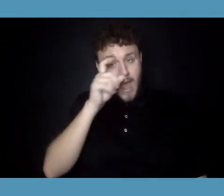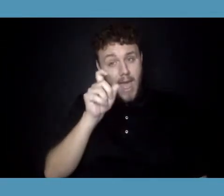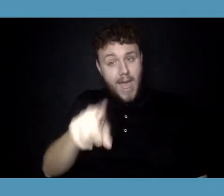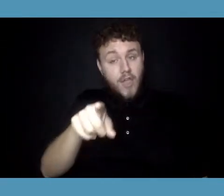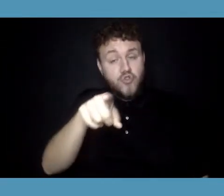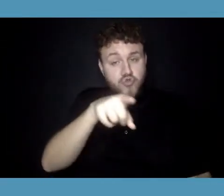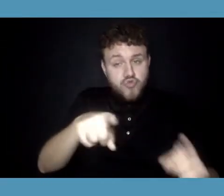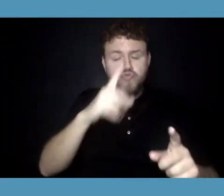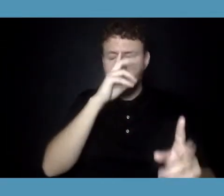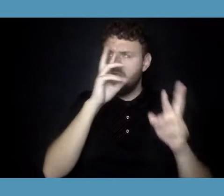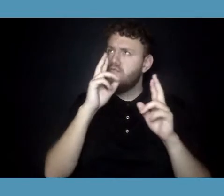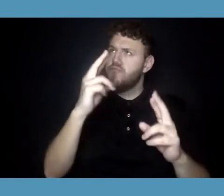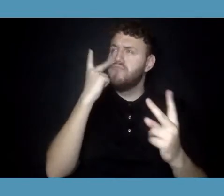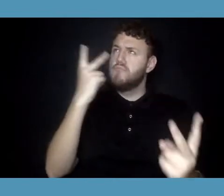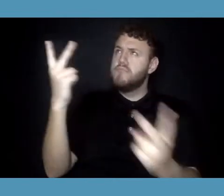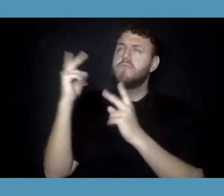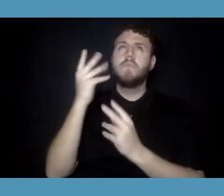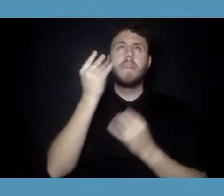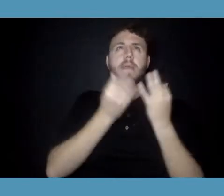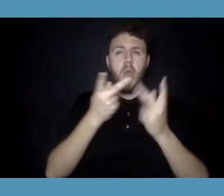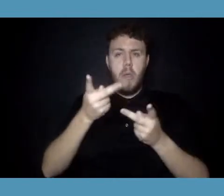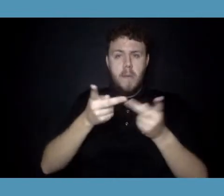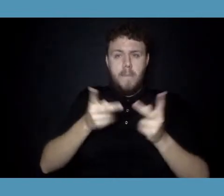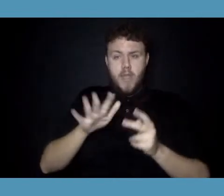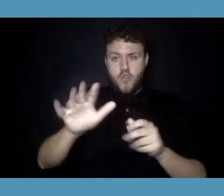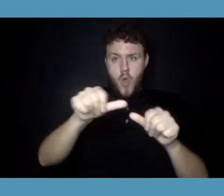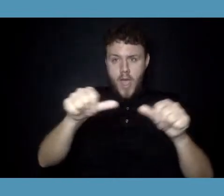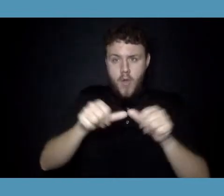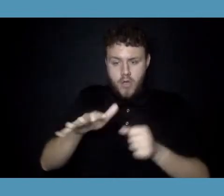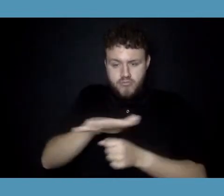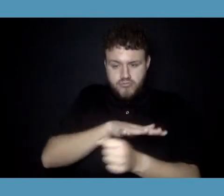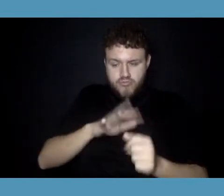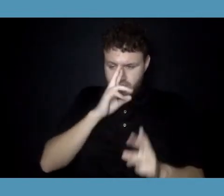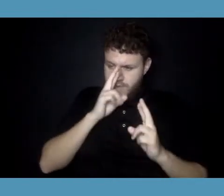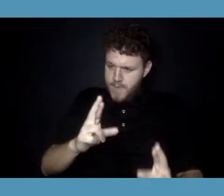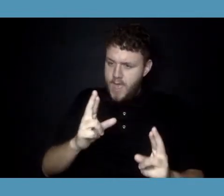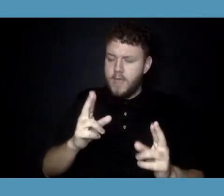where you reside and work and to respect the diversity of cultures and experiences that